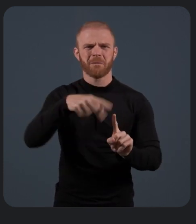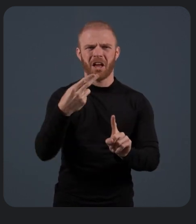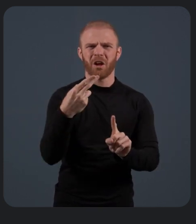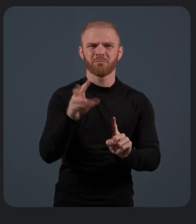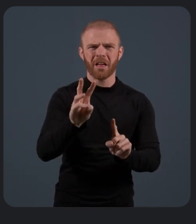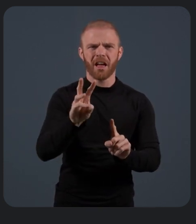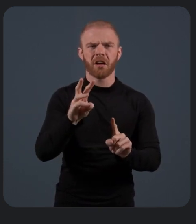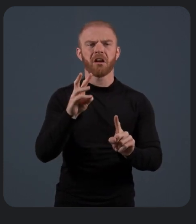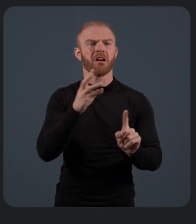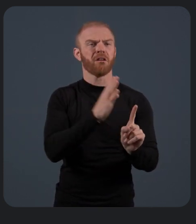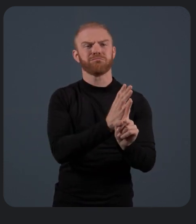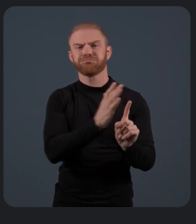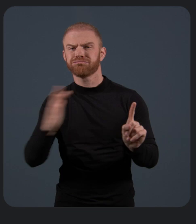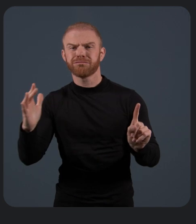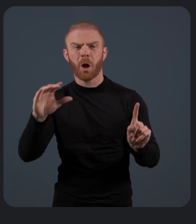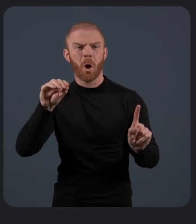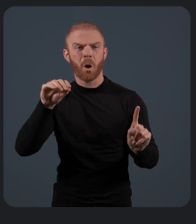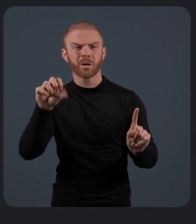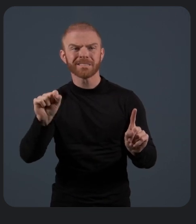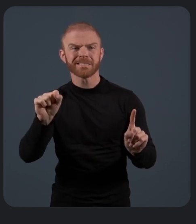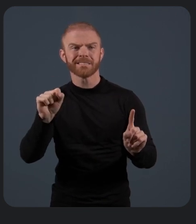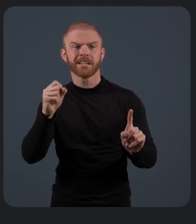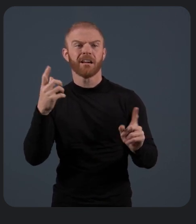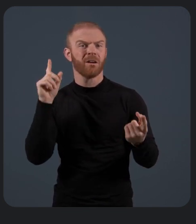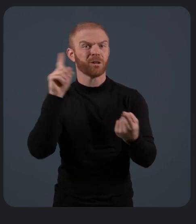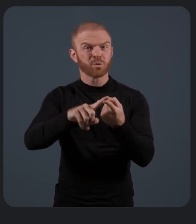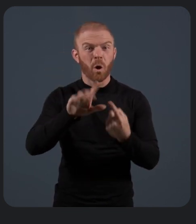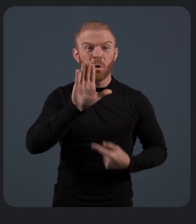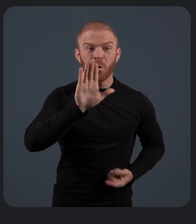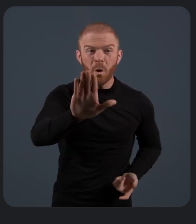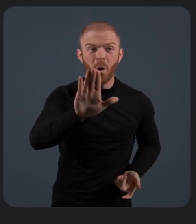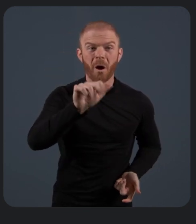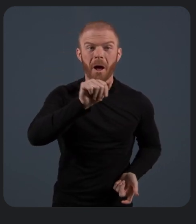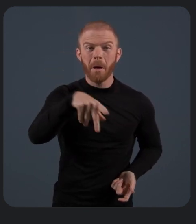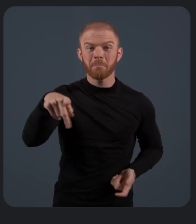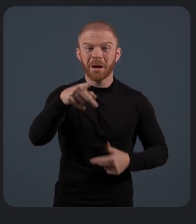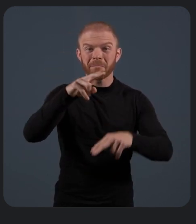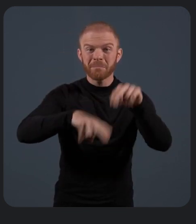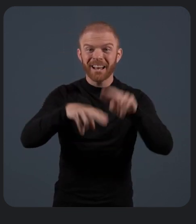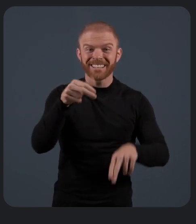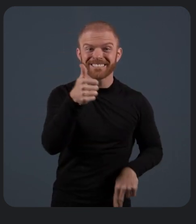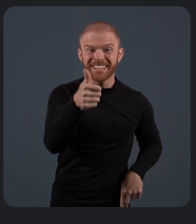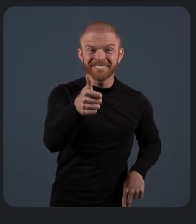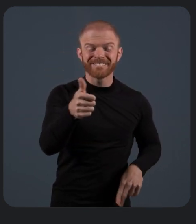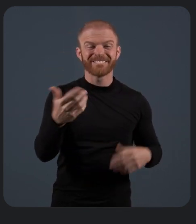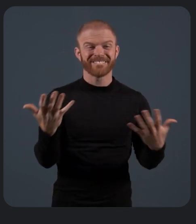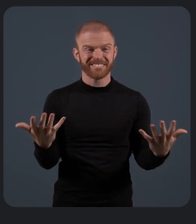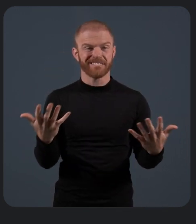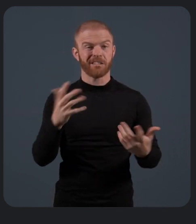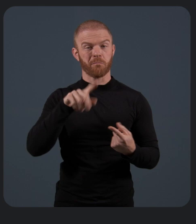from the hardware to the operating system right through to the applications you will build yourselves.